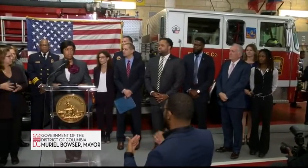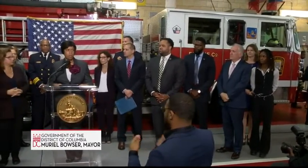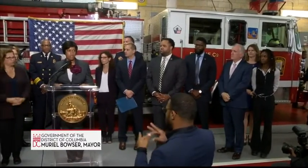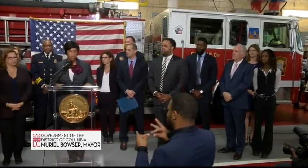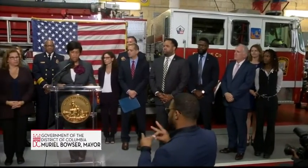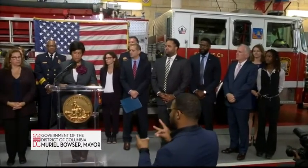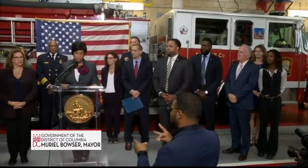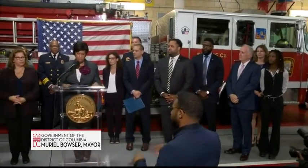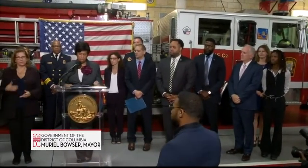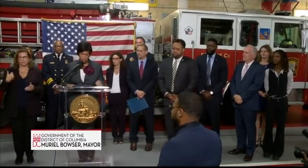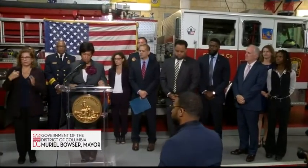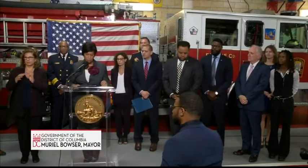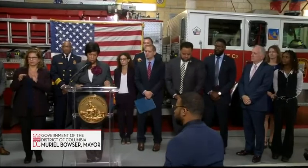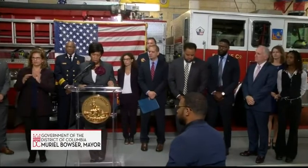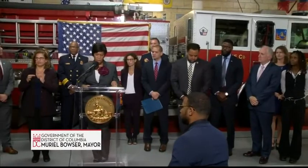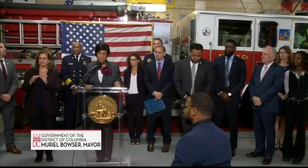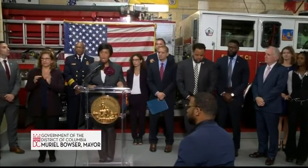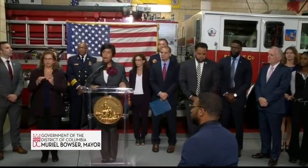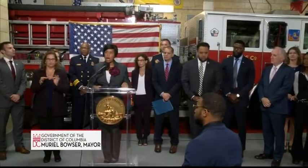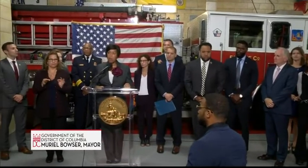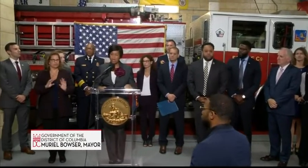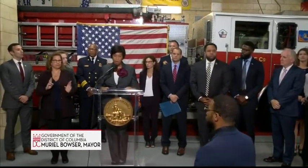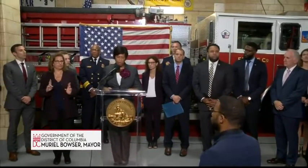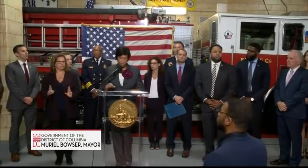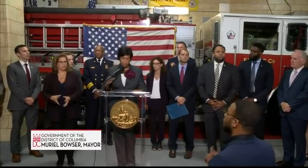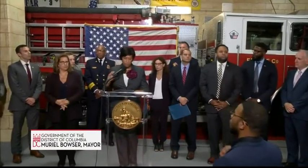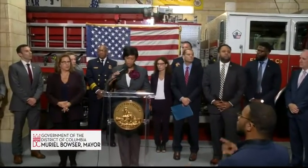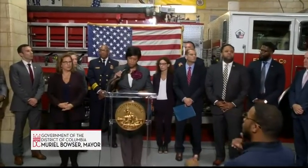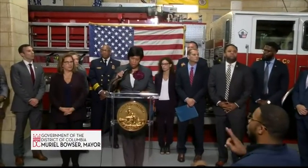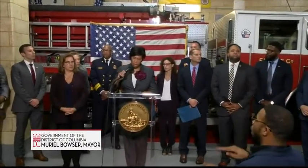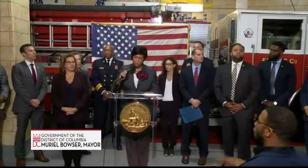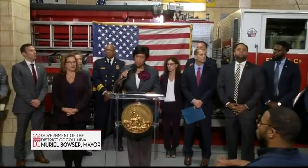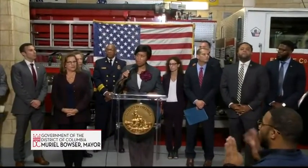AND DIRECTOR RODRIGUEZ' REMARKS. WE ARE OF COURSE PREPARING FOR